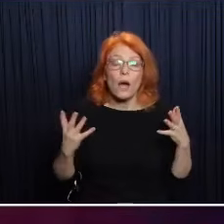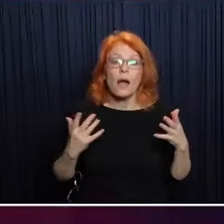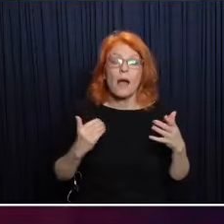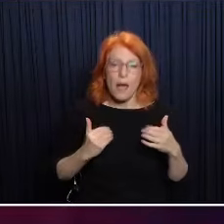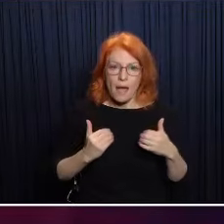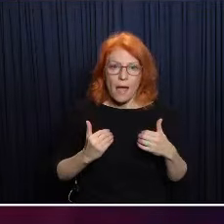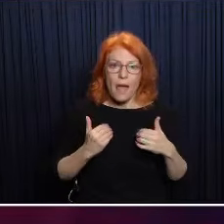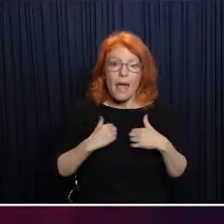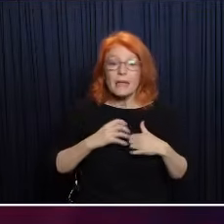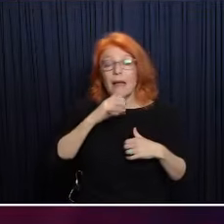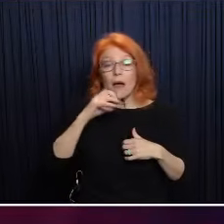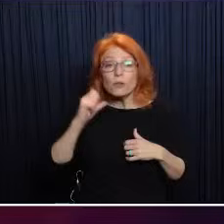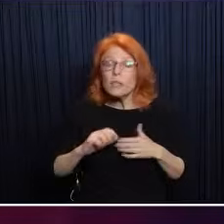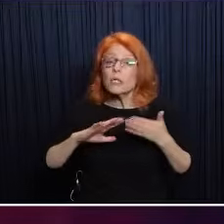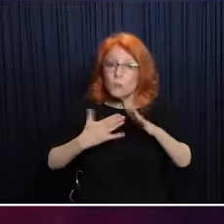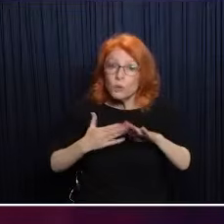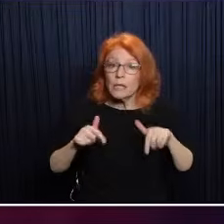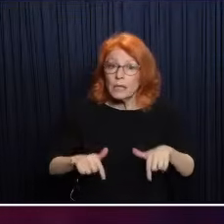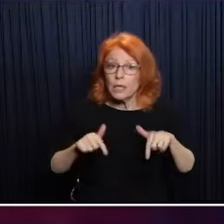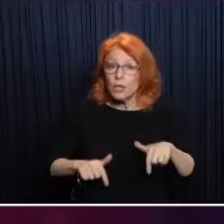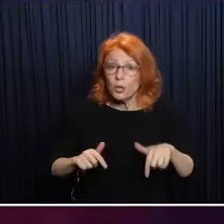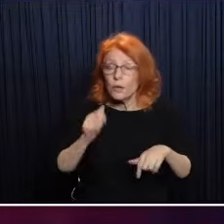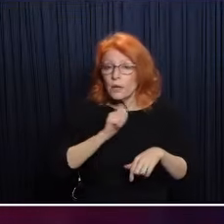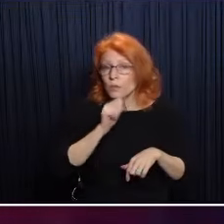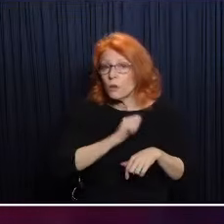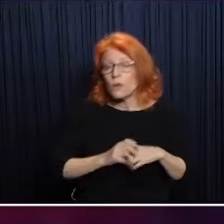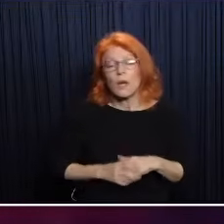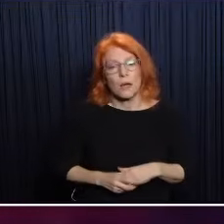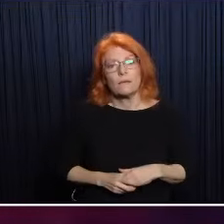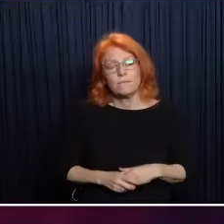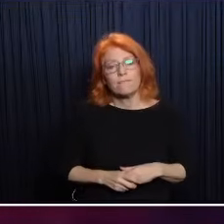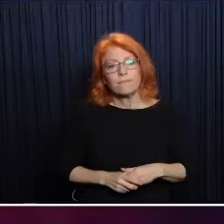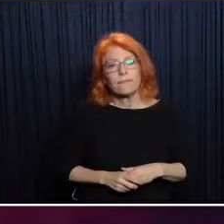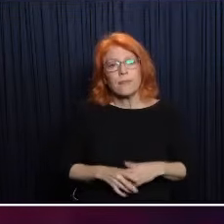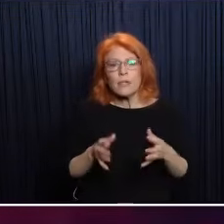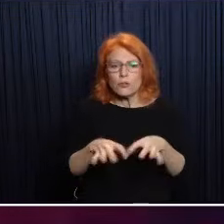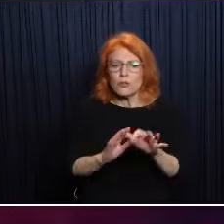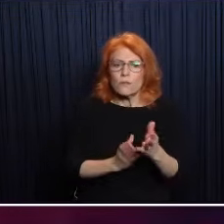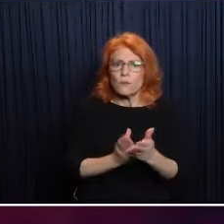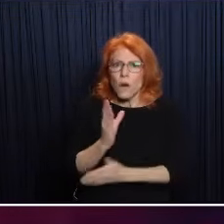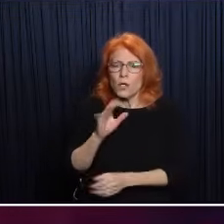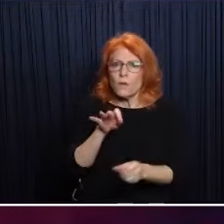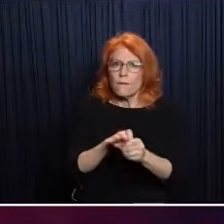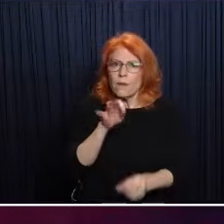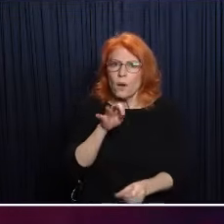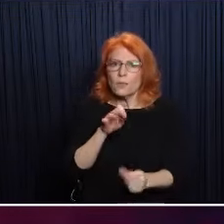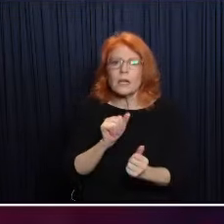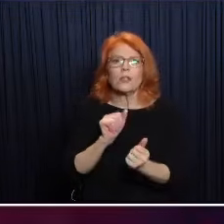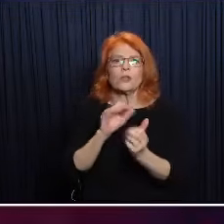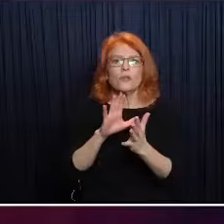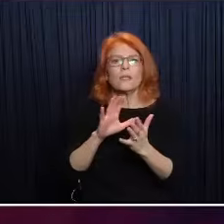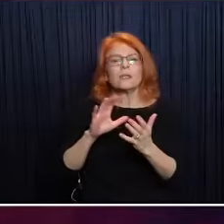KEEP THINGS VERY SIMPLE. LET'S CALL IT WHAT IT IS. WE HAVE AN ELDERLY COMMUNITY